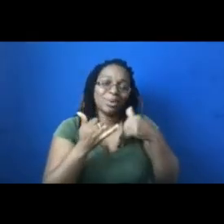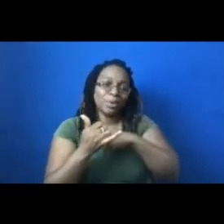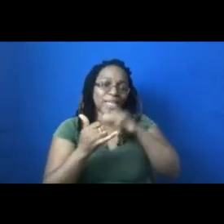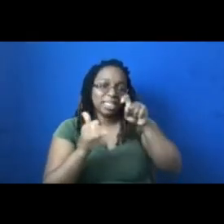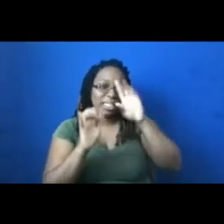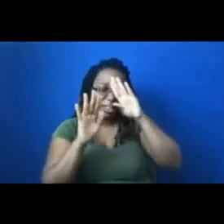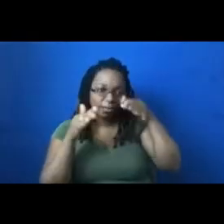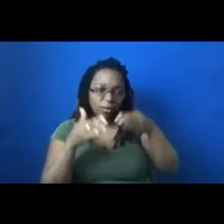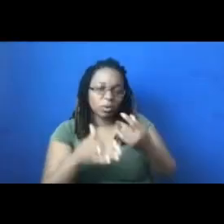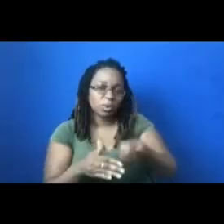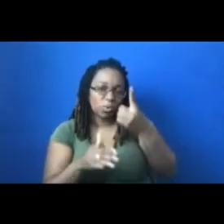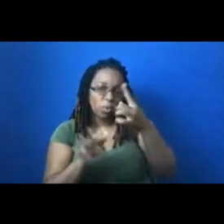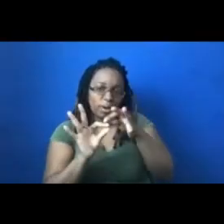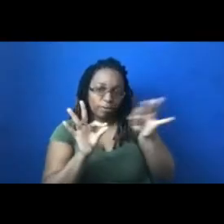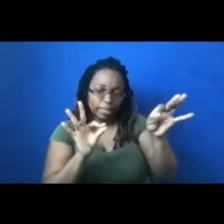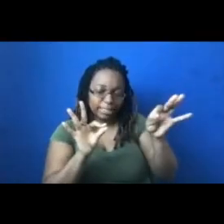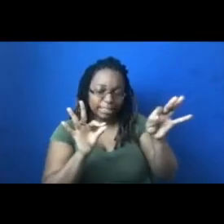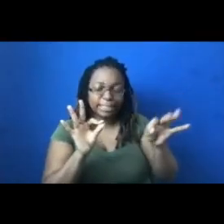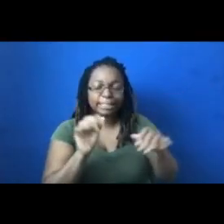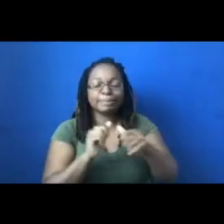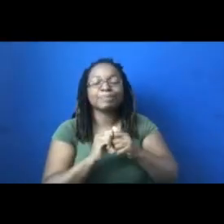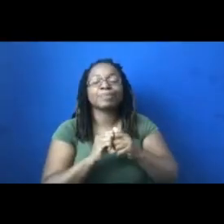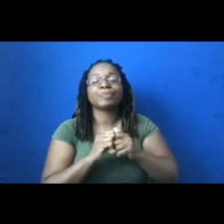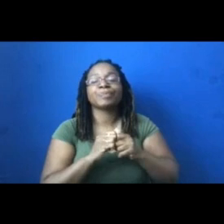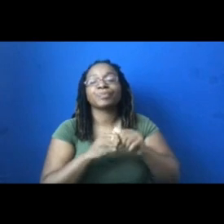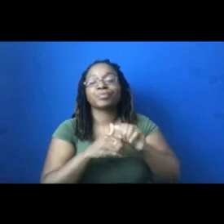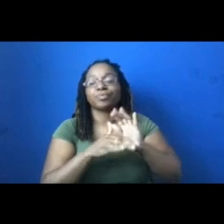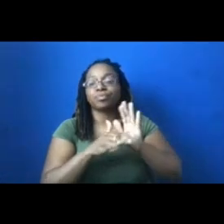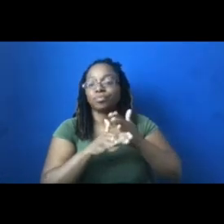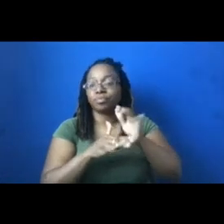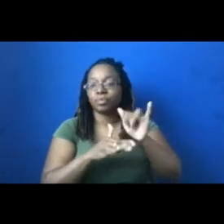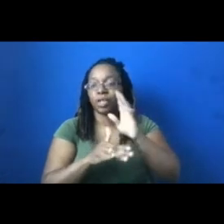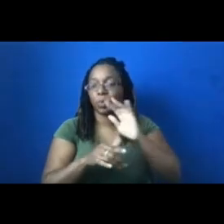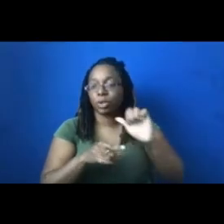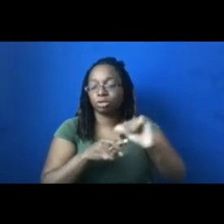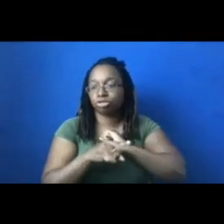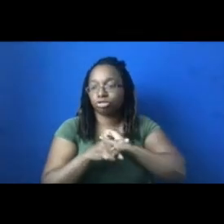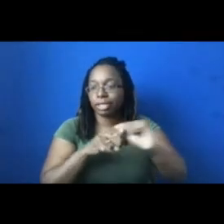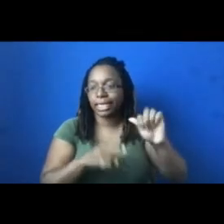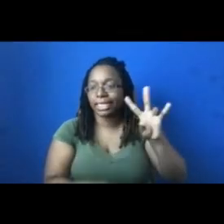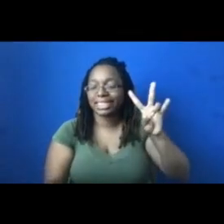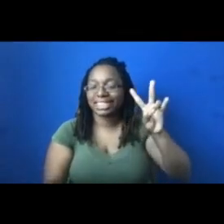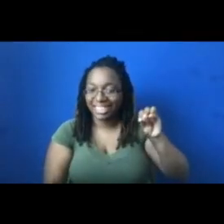here for a moment, a partnership that trains 70 employees, who